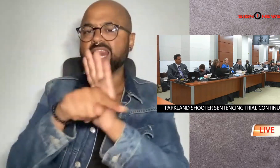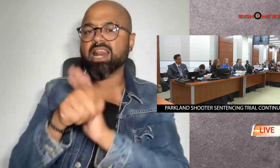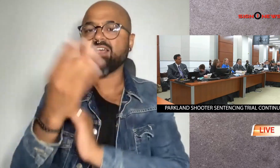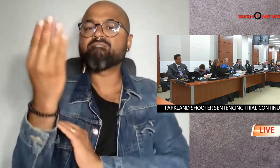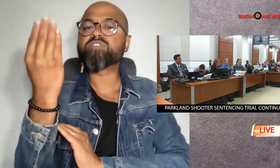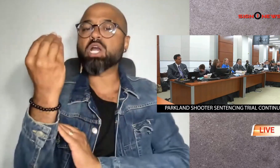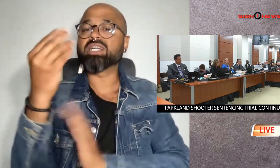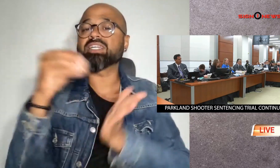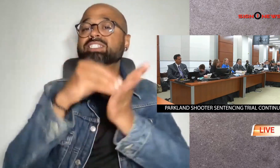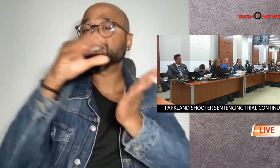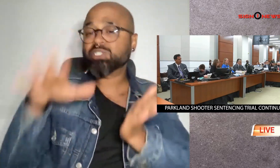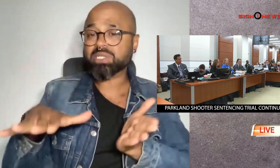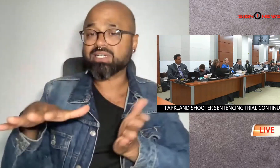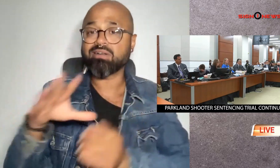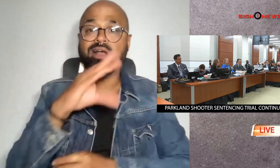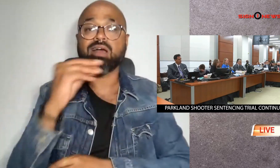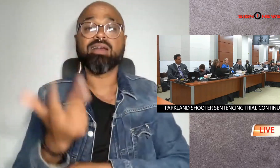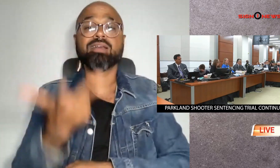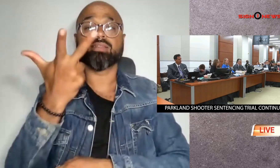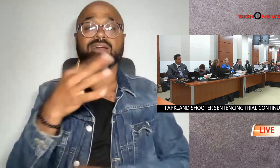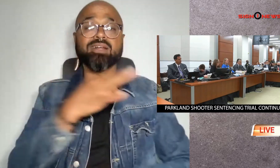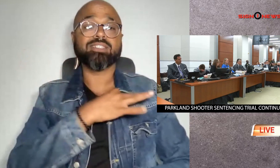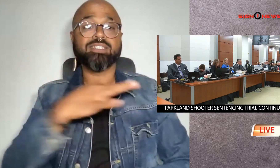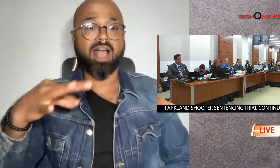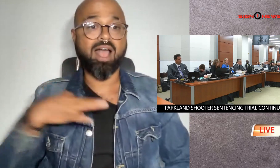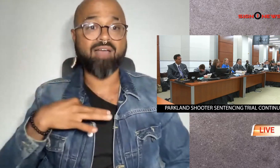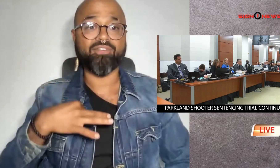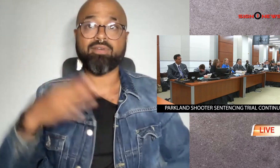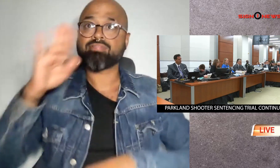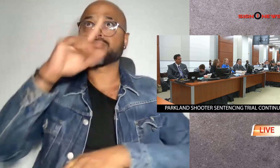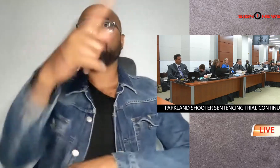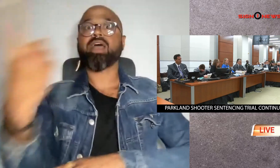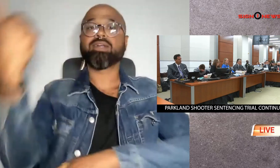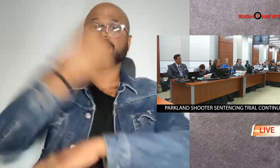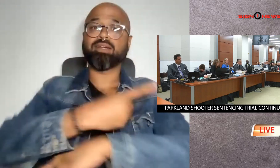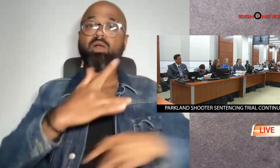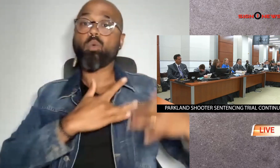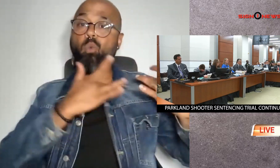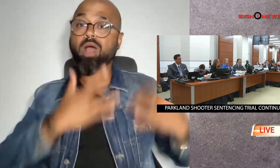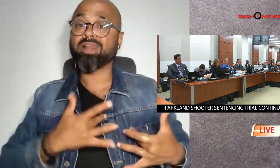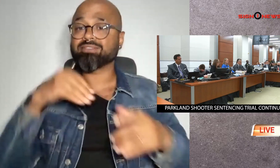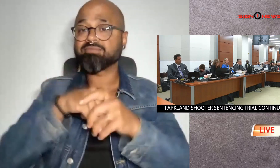Cruz has already pleaded guilty to killing 14 students and three staff members on that